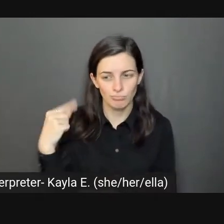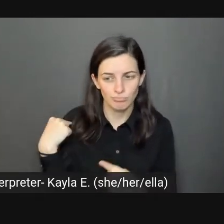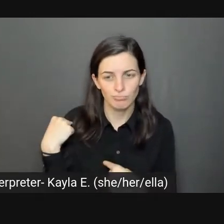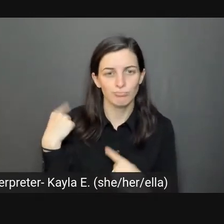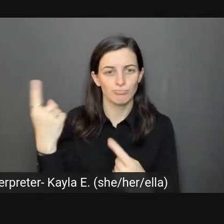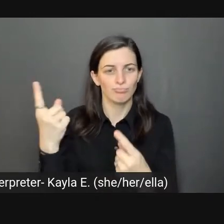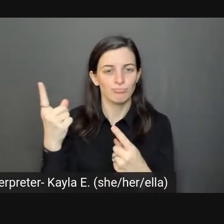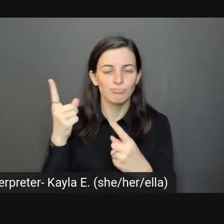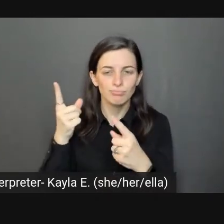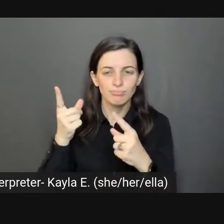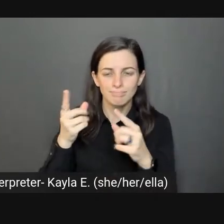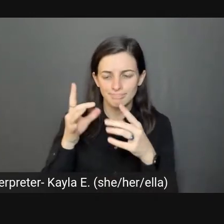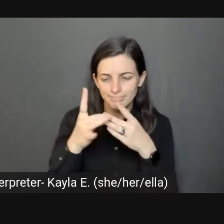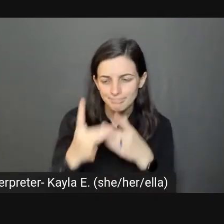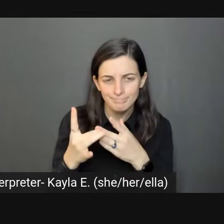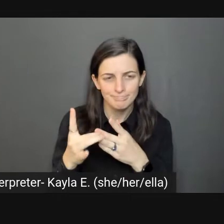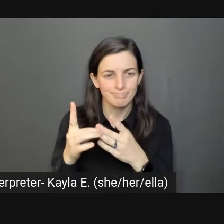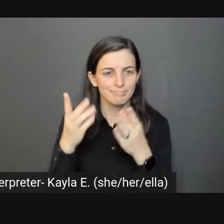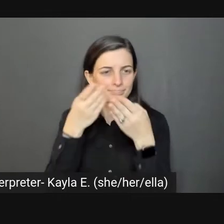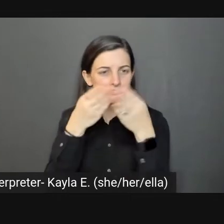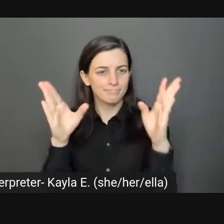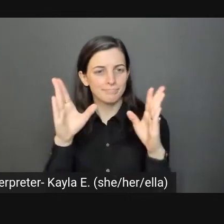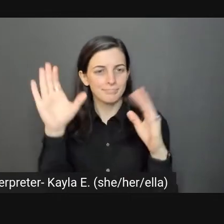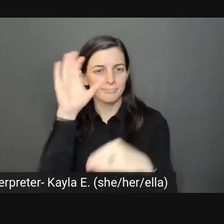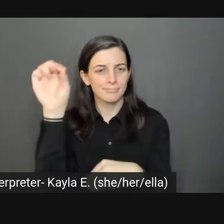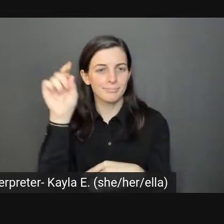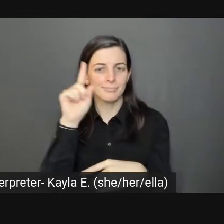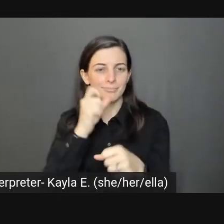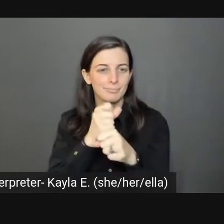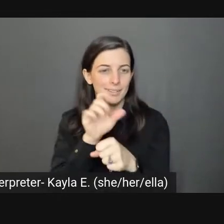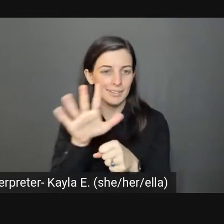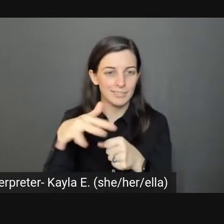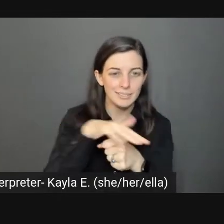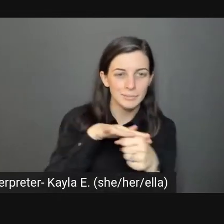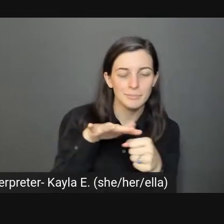on how to make their spaces, services and digital offerings inclusive,